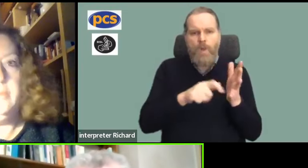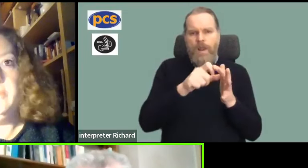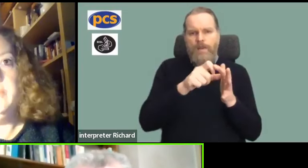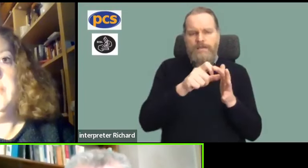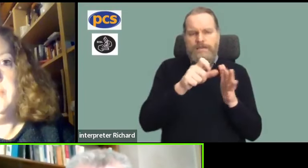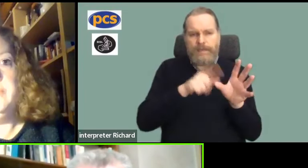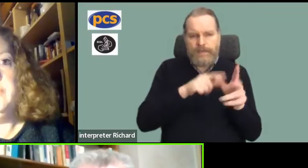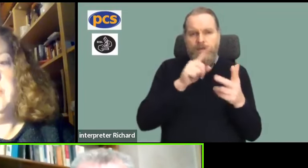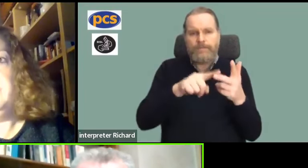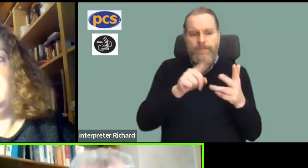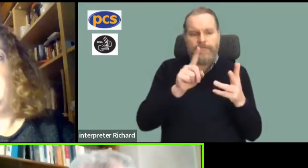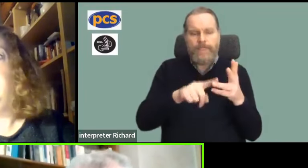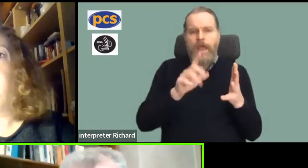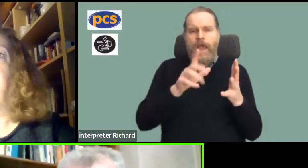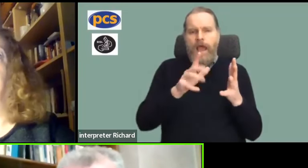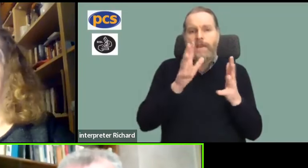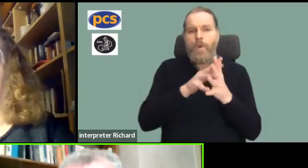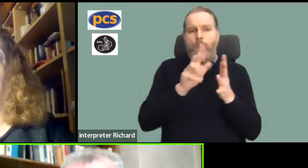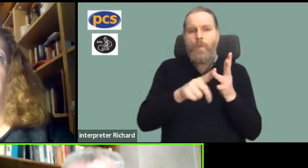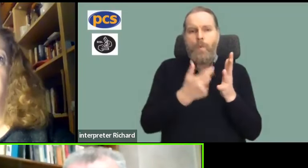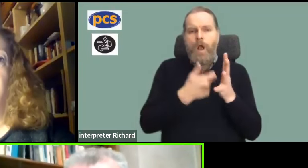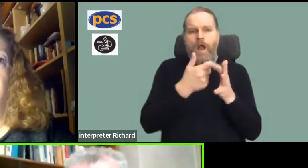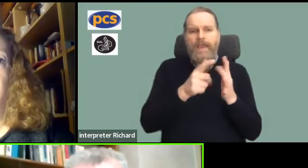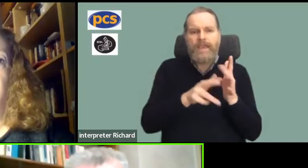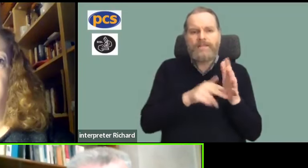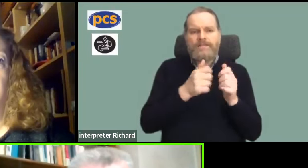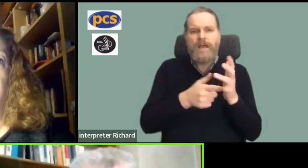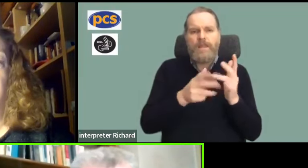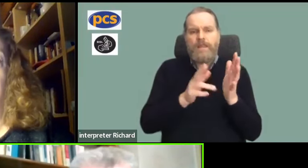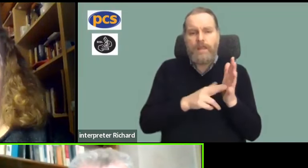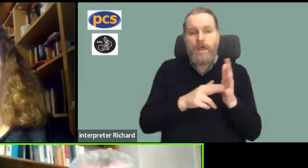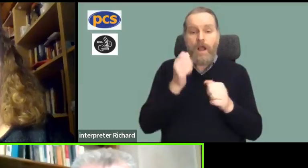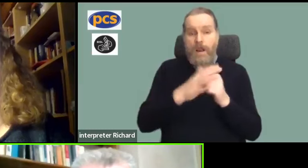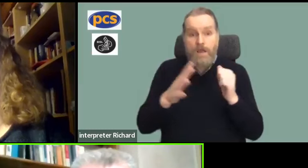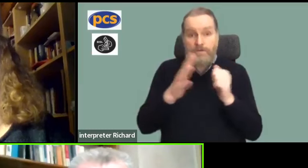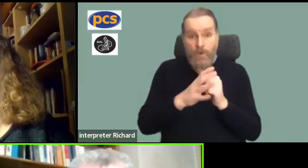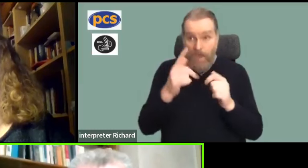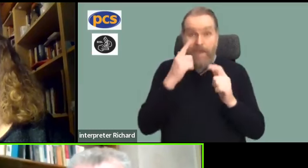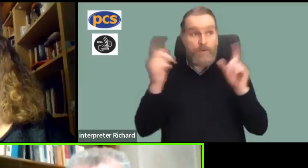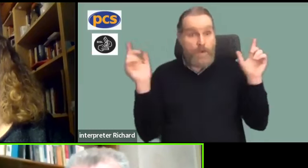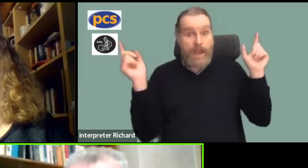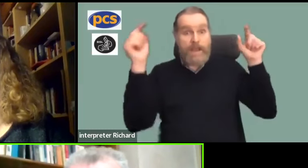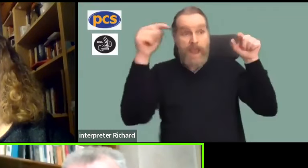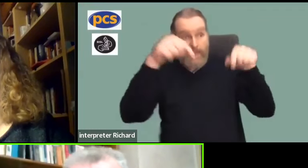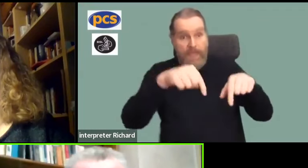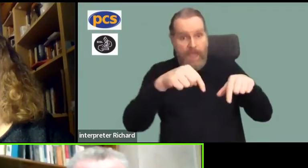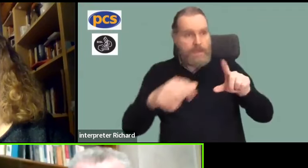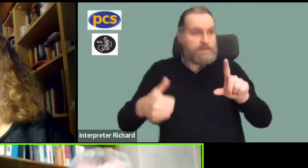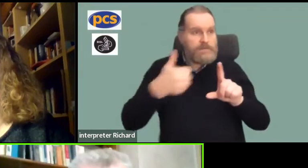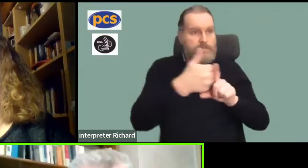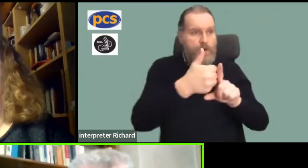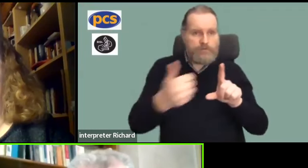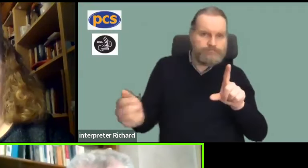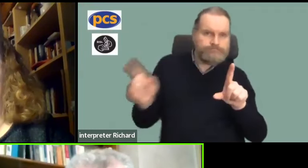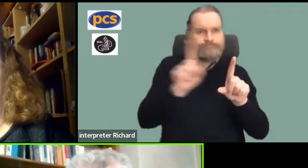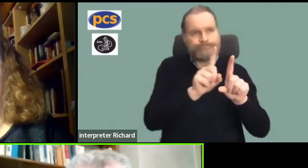Kcodi. Paisley, or work in 10 you won't regret going because because if you can get , because if you can get there showing your solidarity with women and men who'll be start in